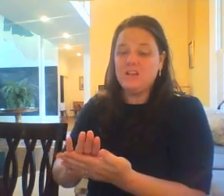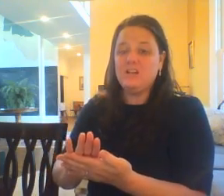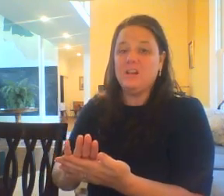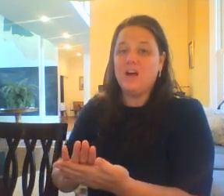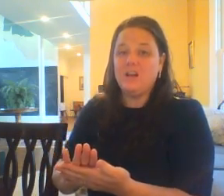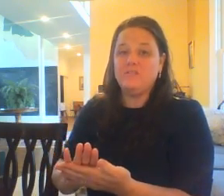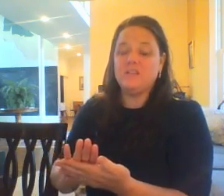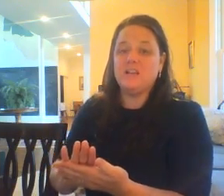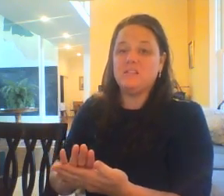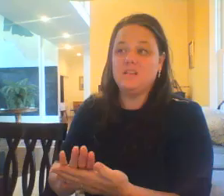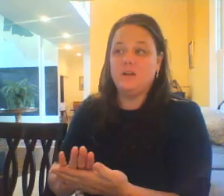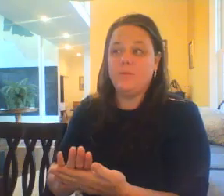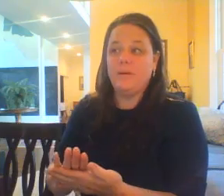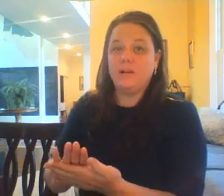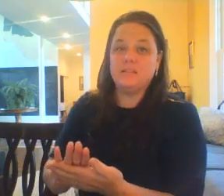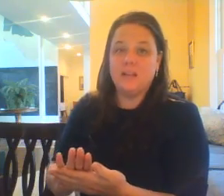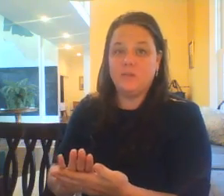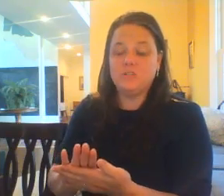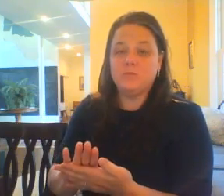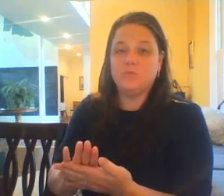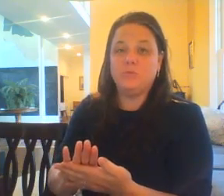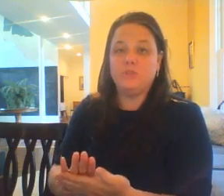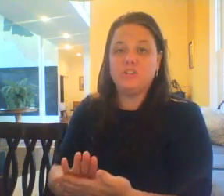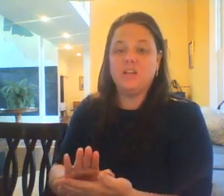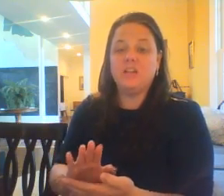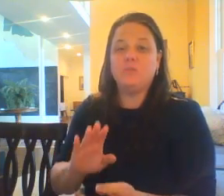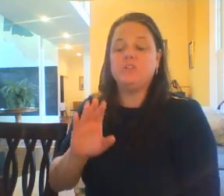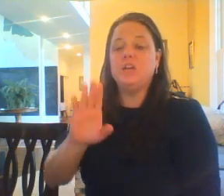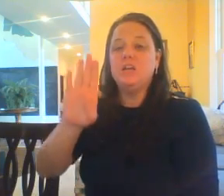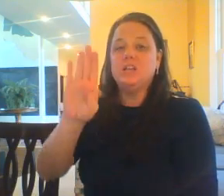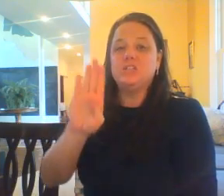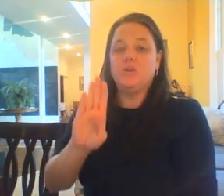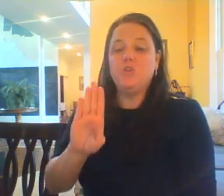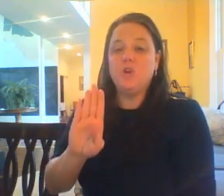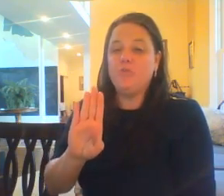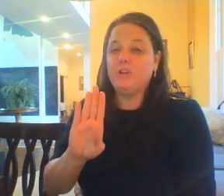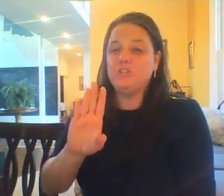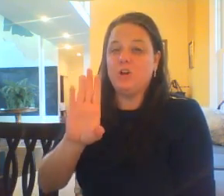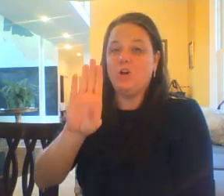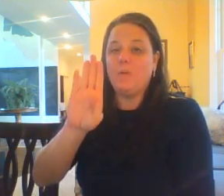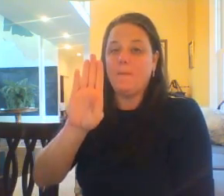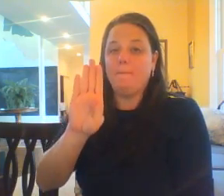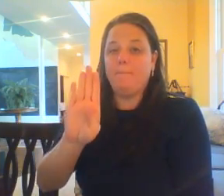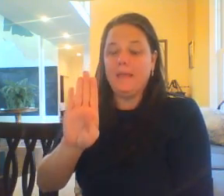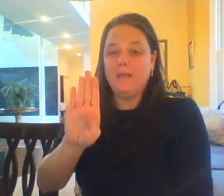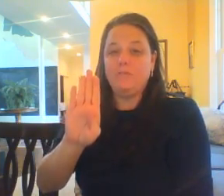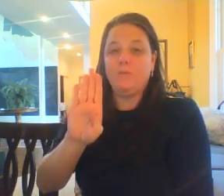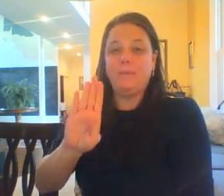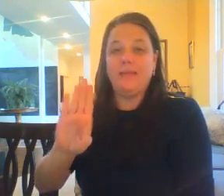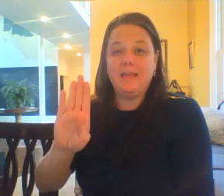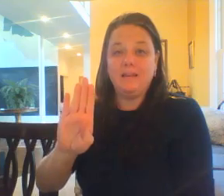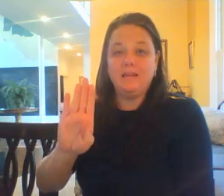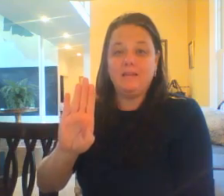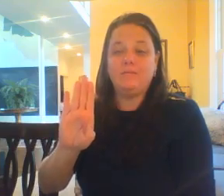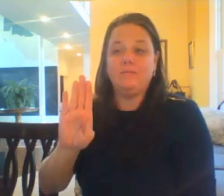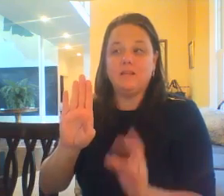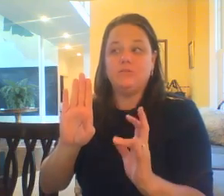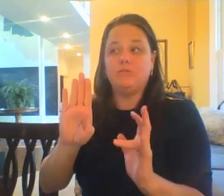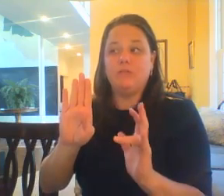a lot of signs american sign language comes from French sign language so if you know French at all be for being is a This is a derivative of a French sign. A lot of American Sign Language comes from French sign language, so if you know French at all, "B"for "bien" means good.